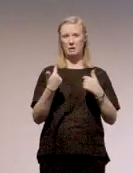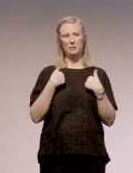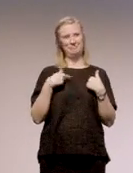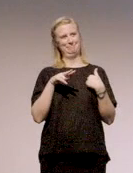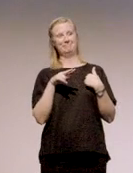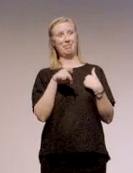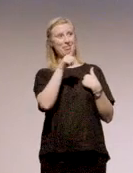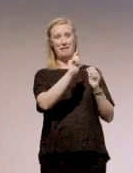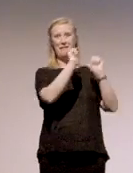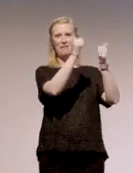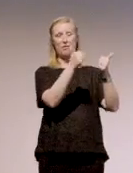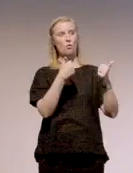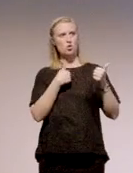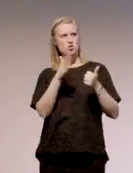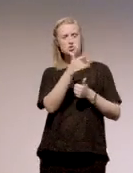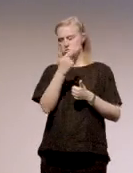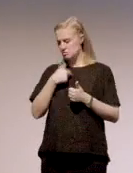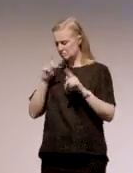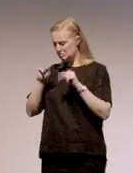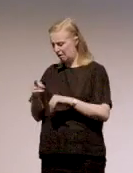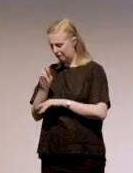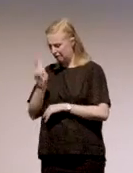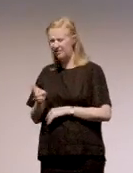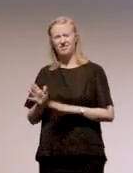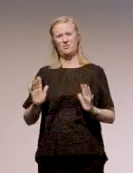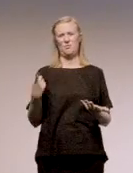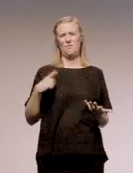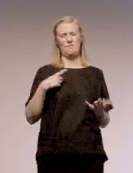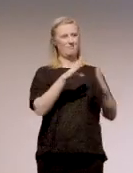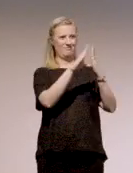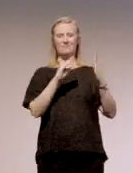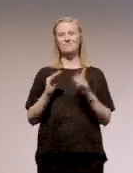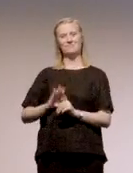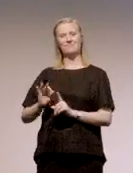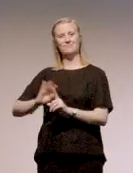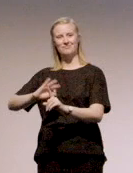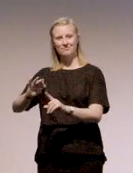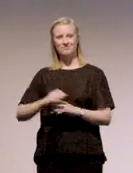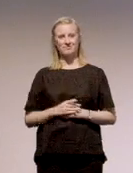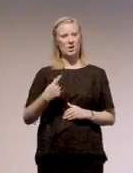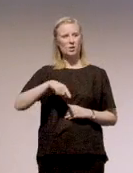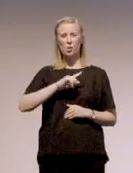I think that with everybody having limited resources to put into online accessibility, I'm not reinventing the wheel and actually seeing where